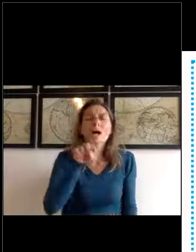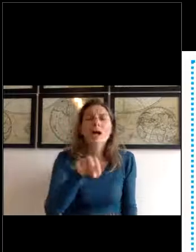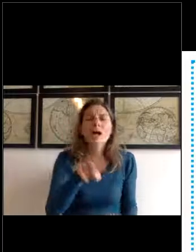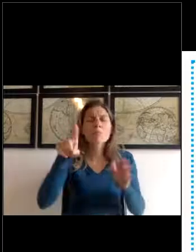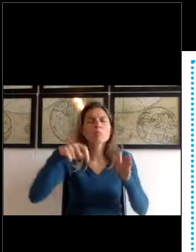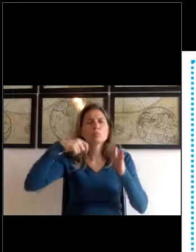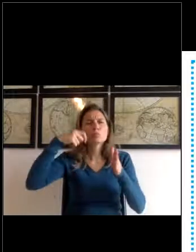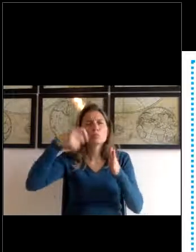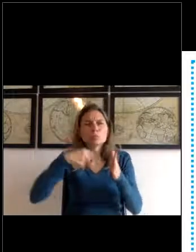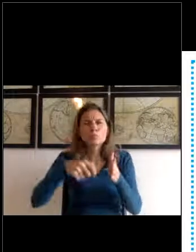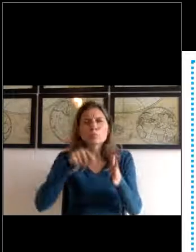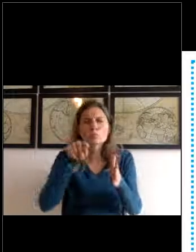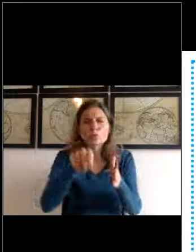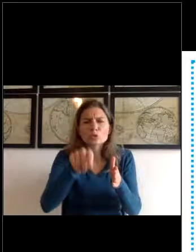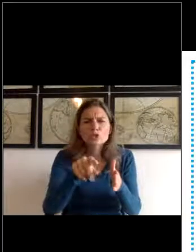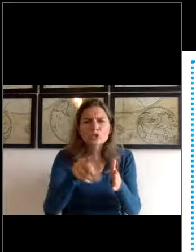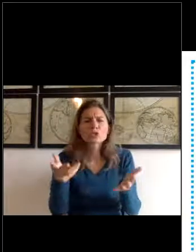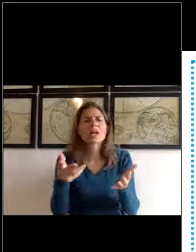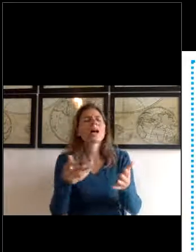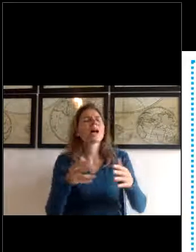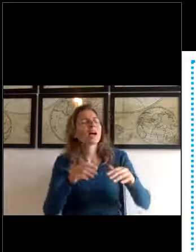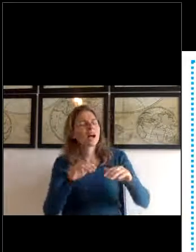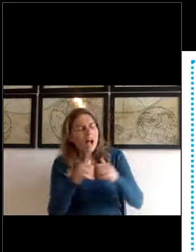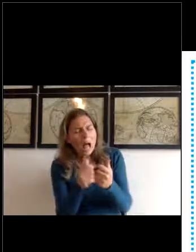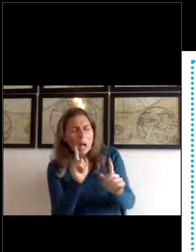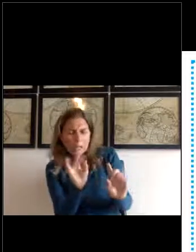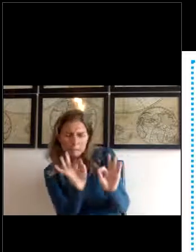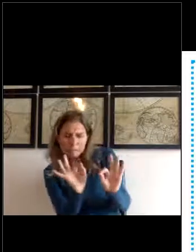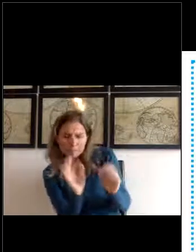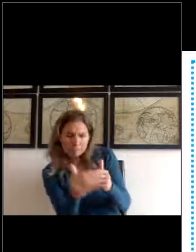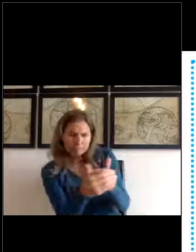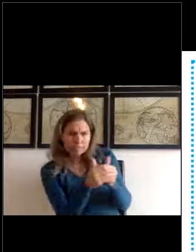equal access to education, health care services and employment?